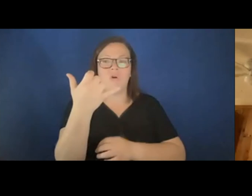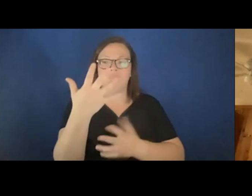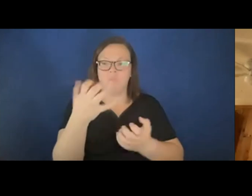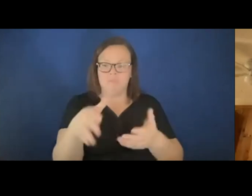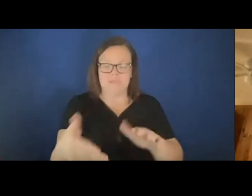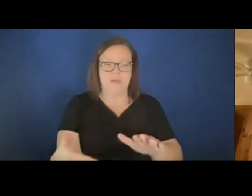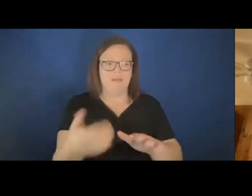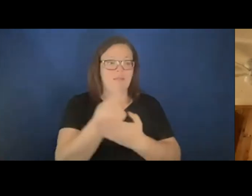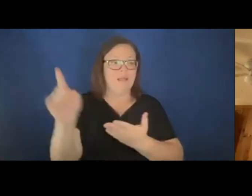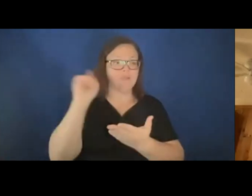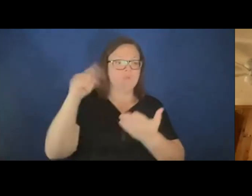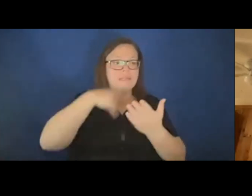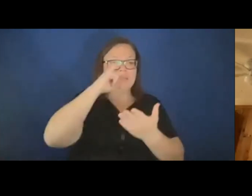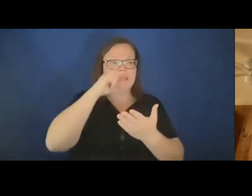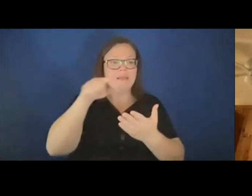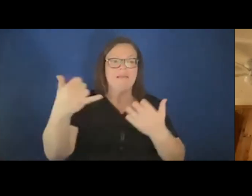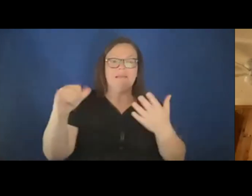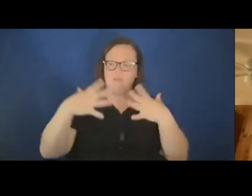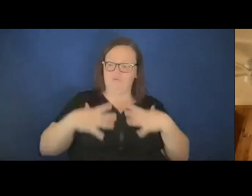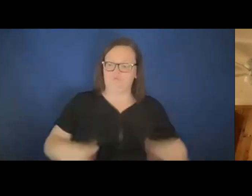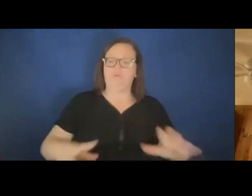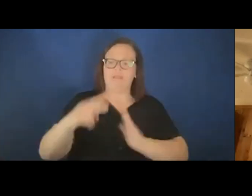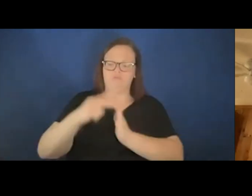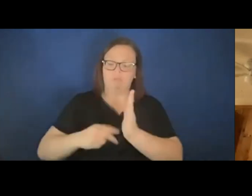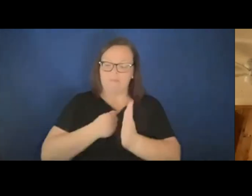there was a child in a yellow dress reading a poem.